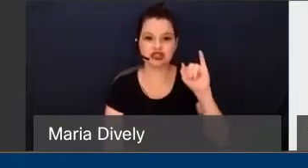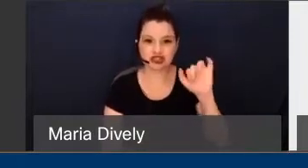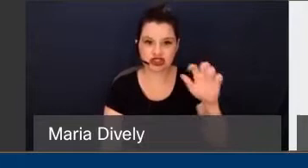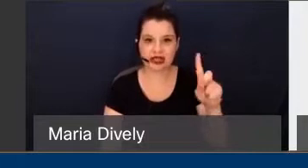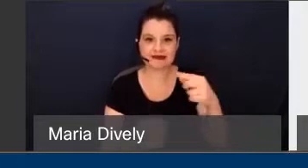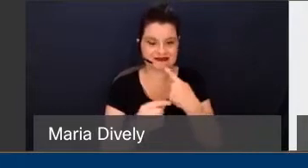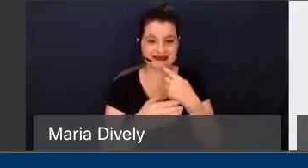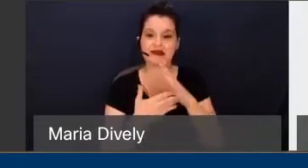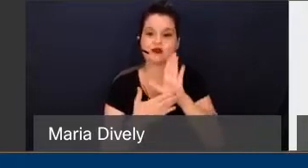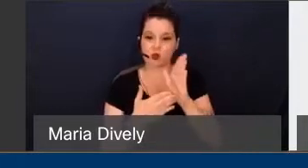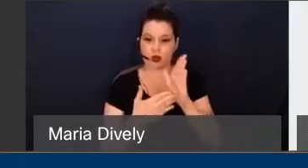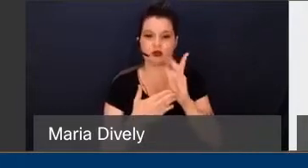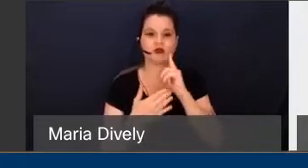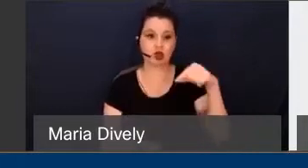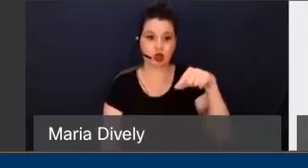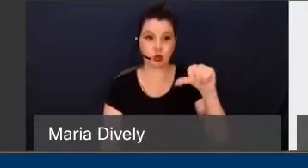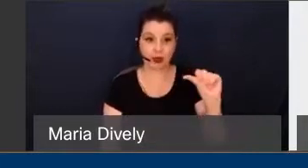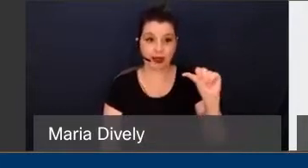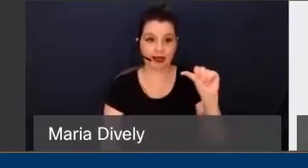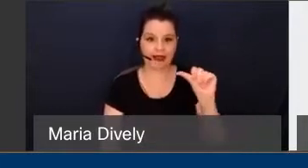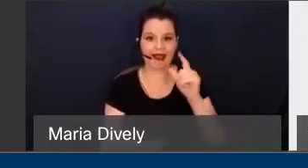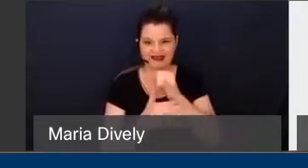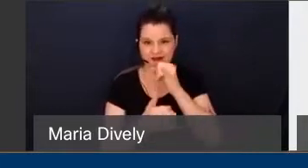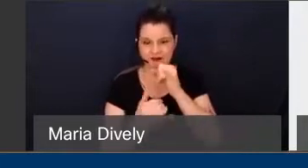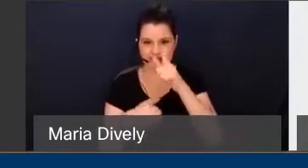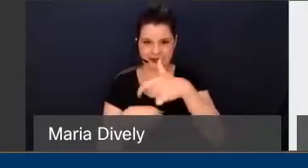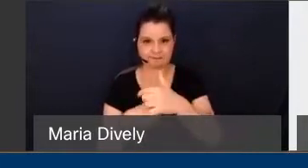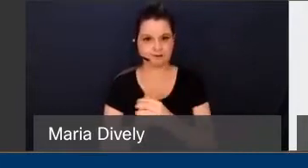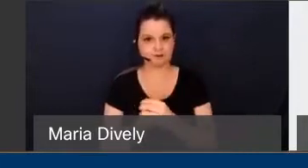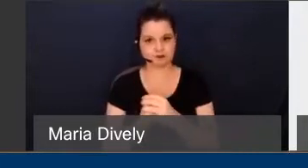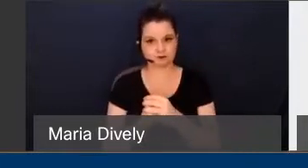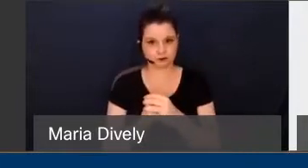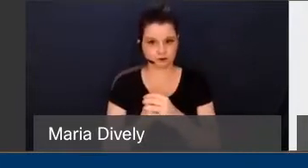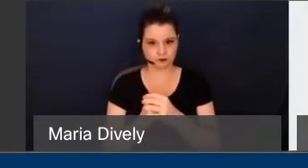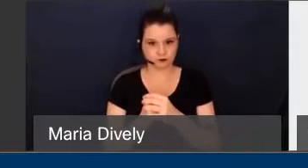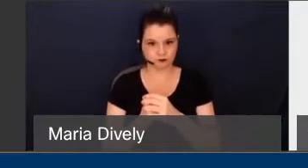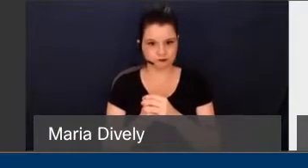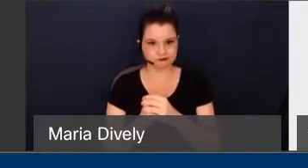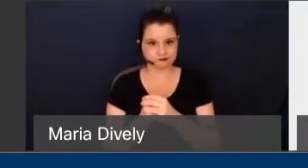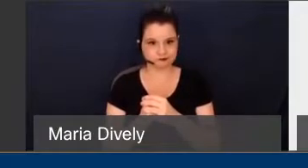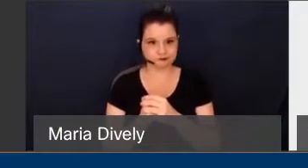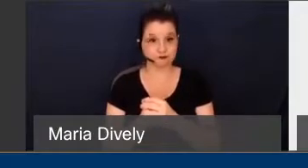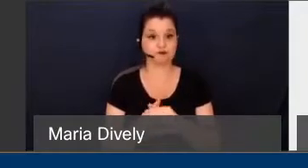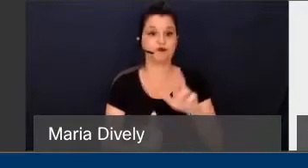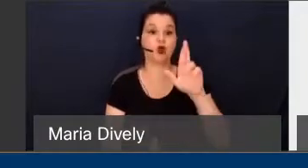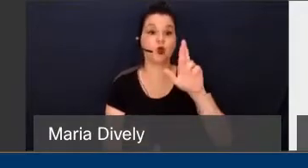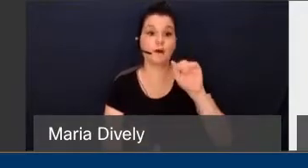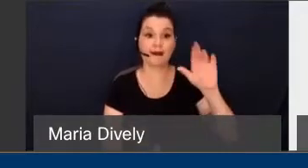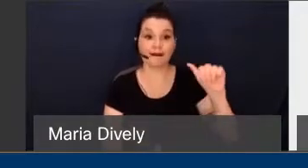then we'll get to those Q&As, um, at that point. And Rebecca and I will just kind of go back and